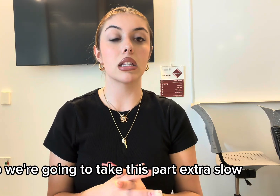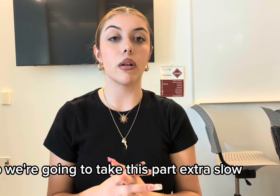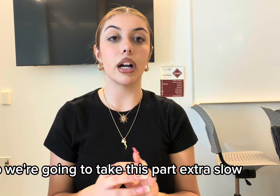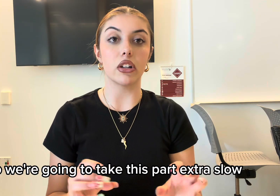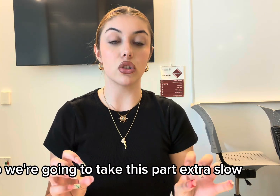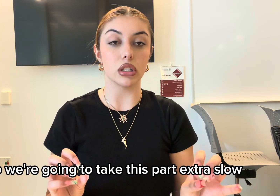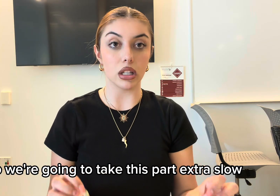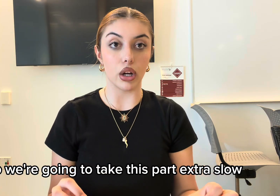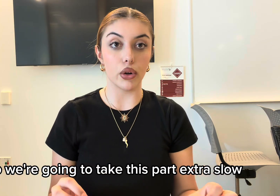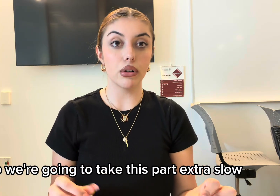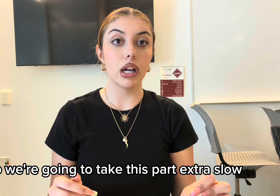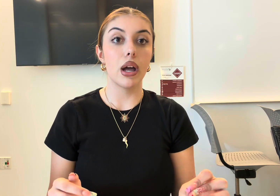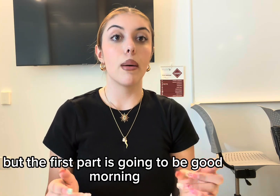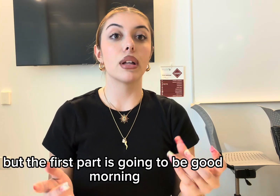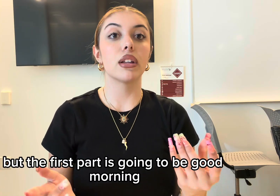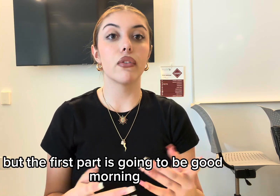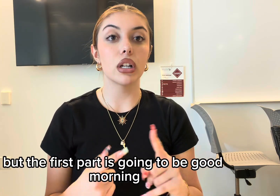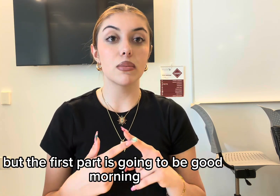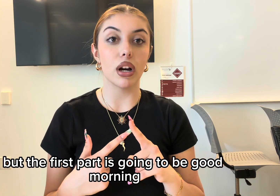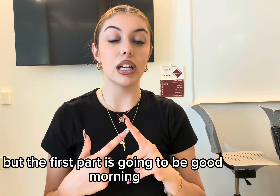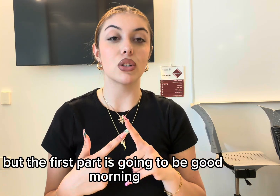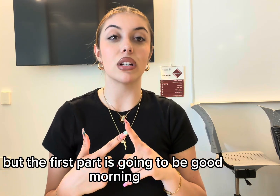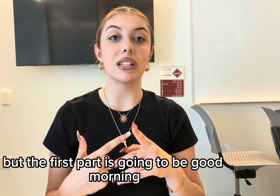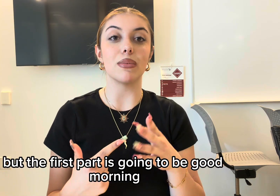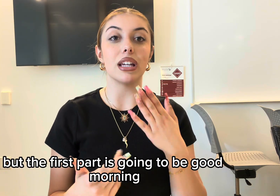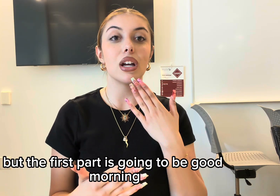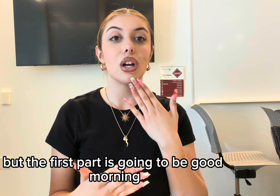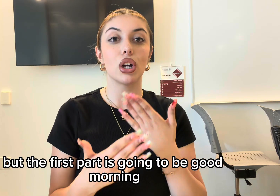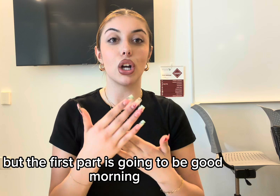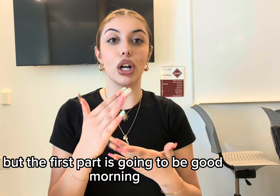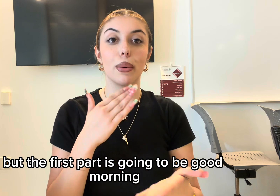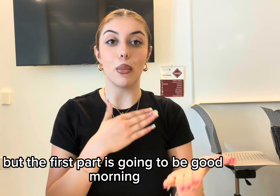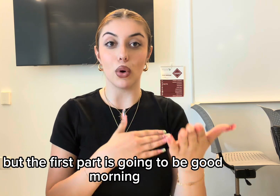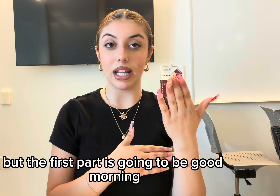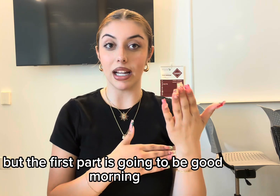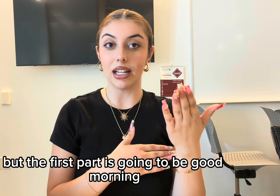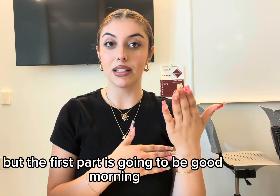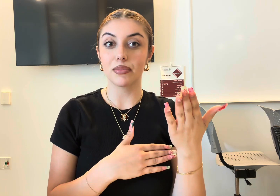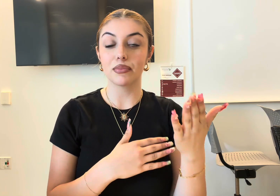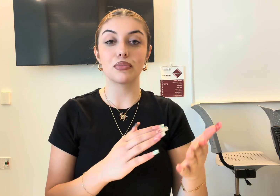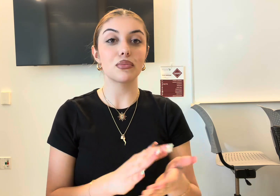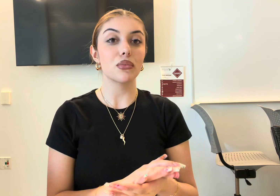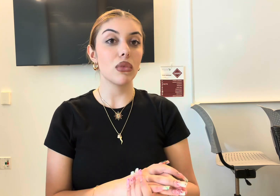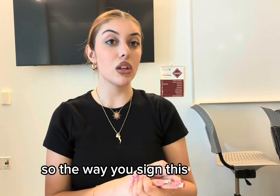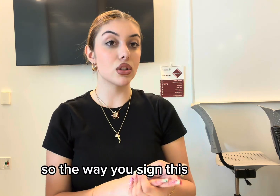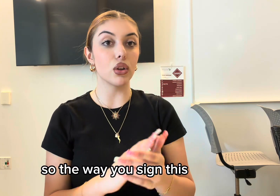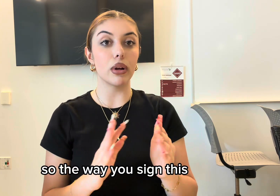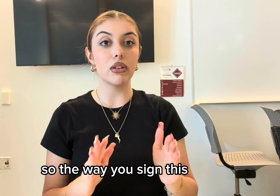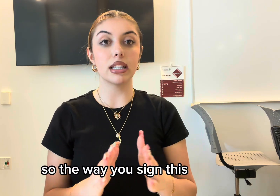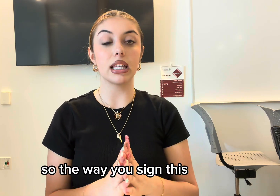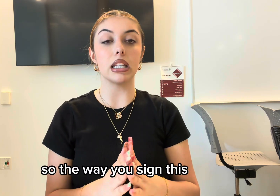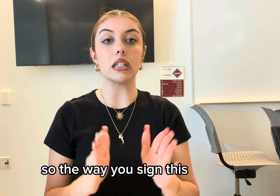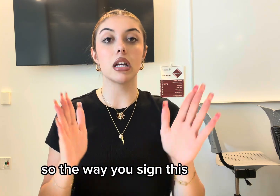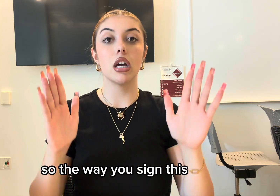this part extra slow, but the first part is going to be good morning. So, the way you sign this,